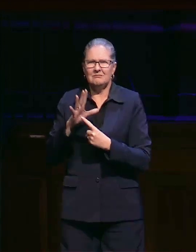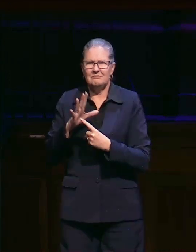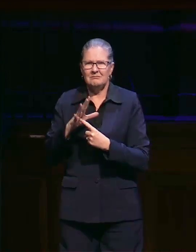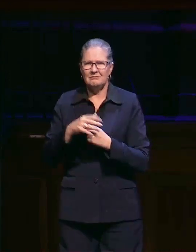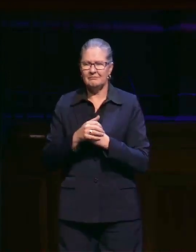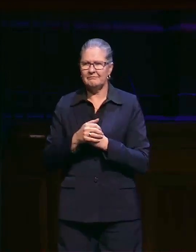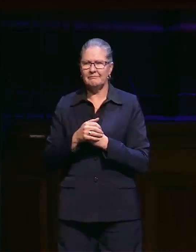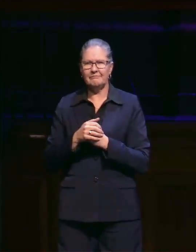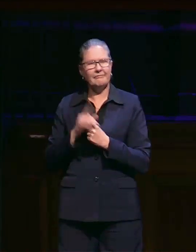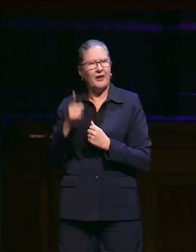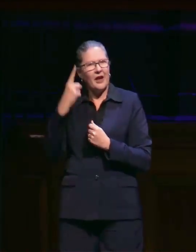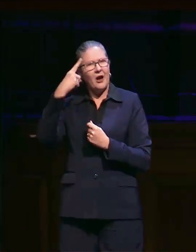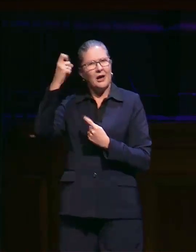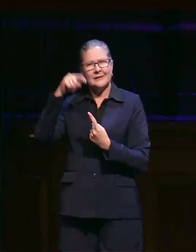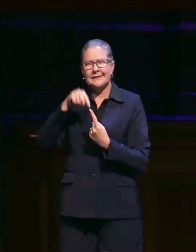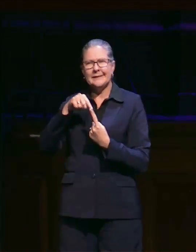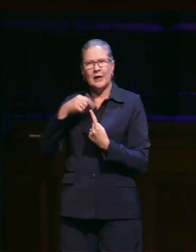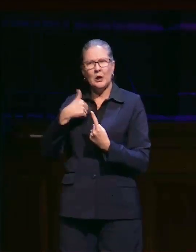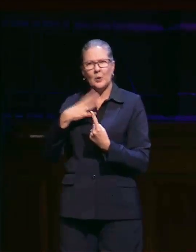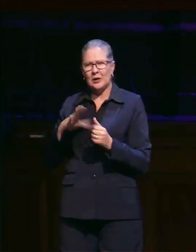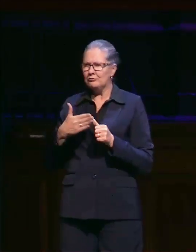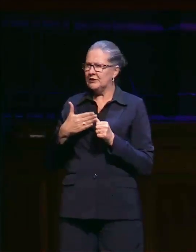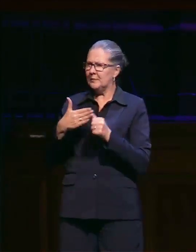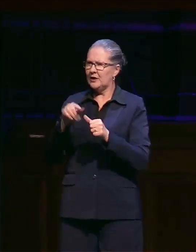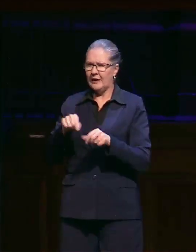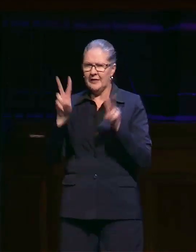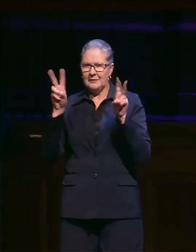that I would like to offer in response to this topic is a relatively simple one